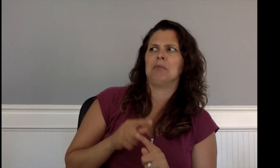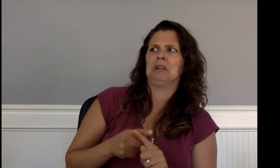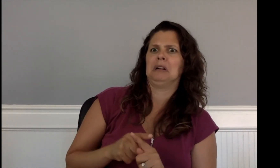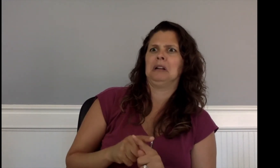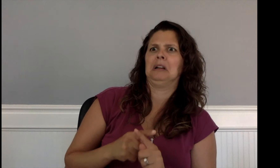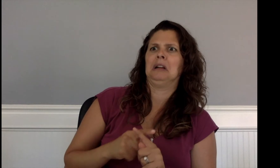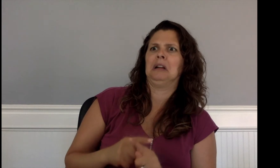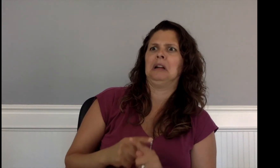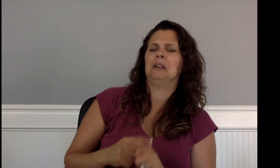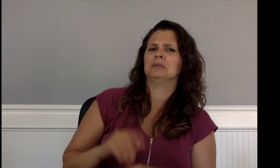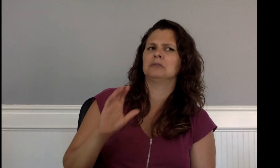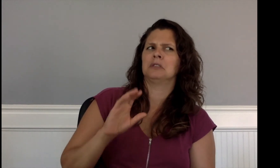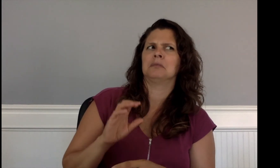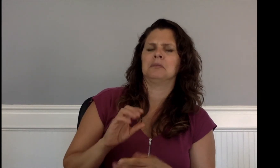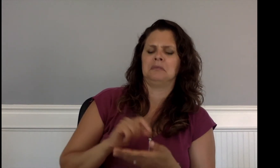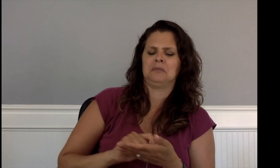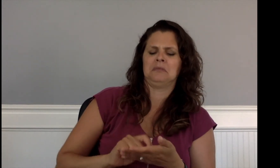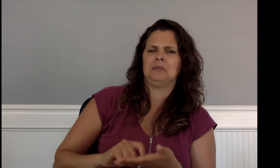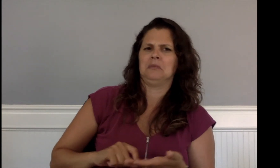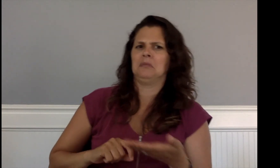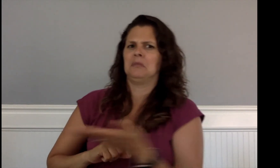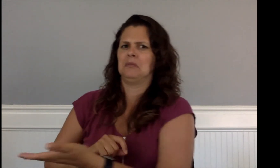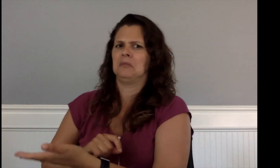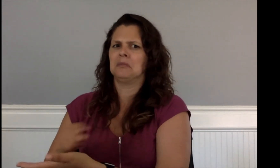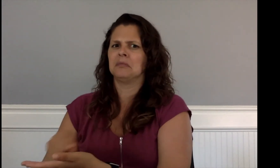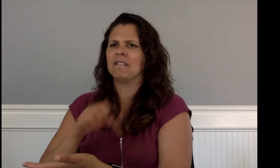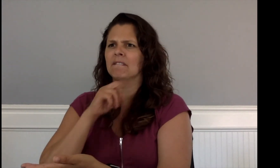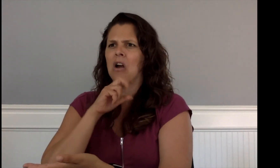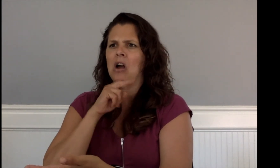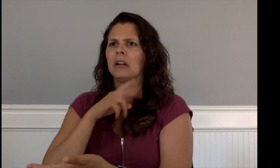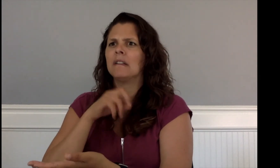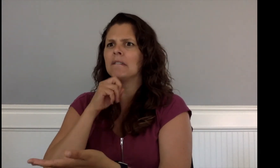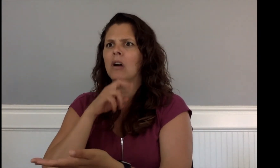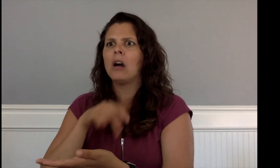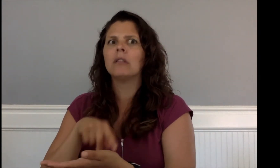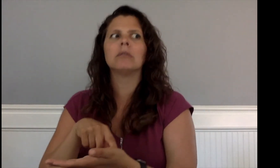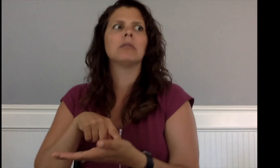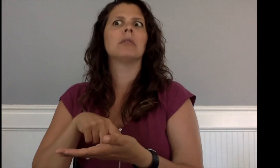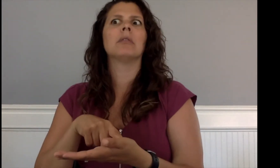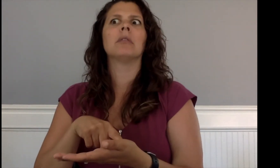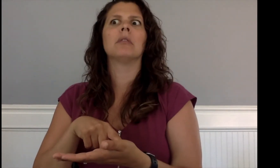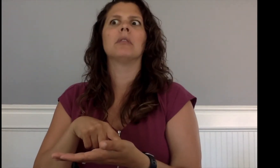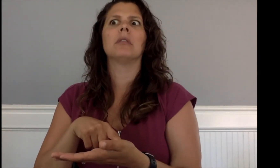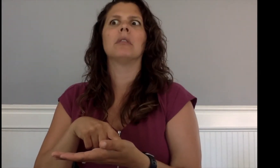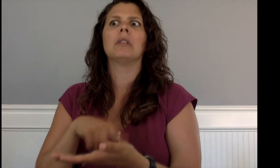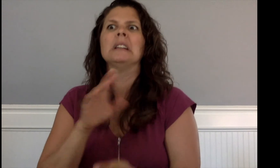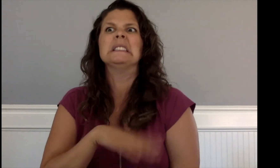Knitting? Charlie wrote this down. Frog began hopping up